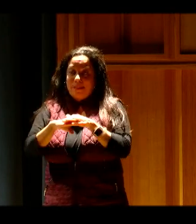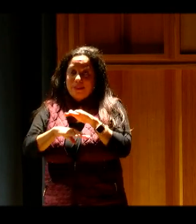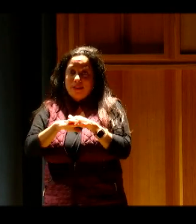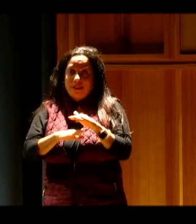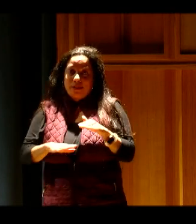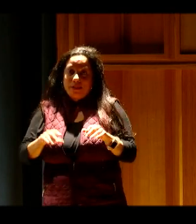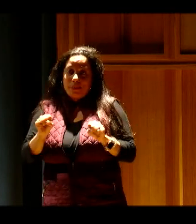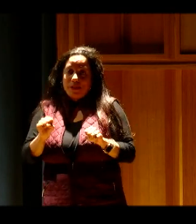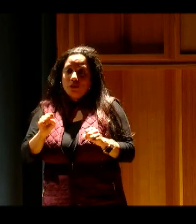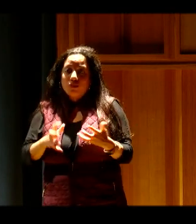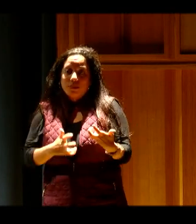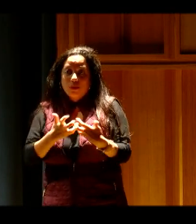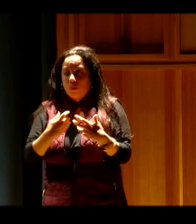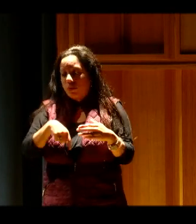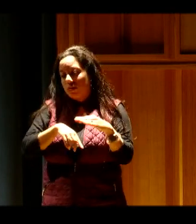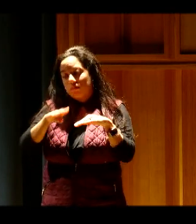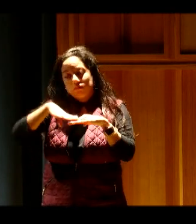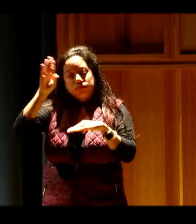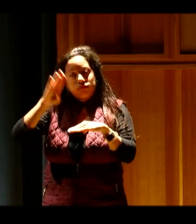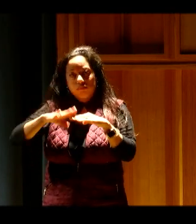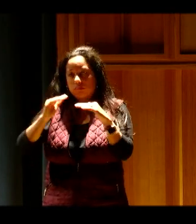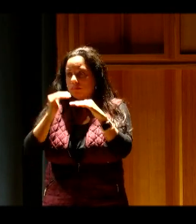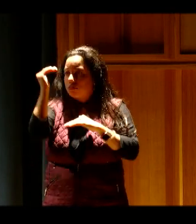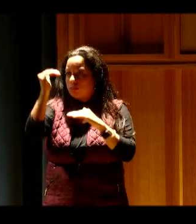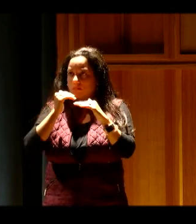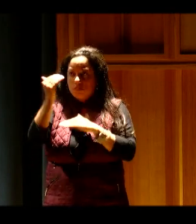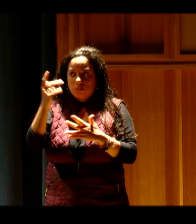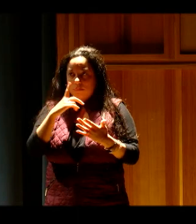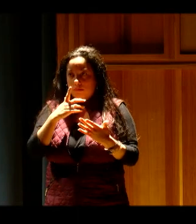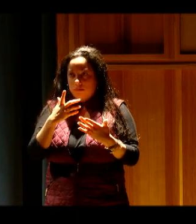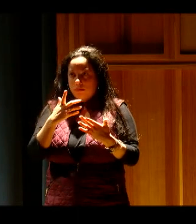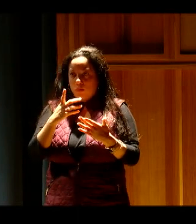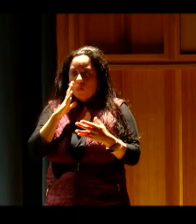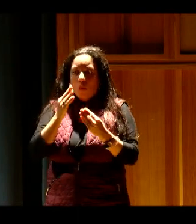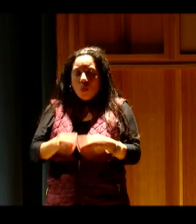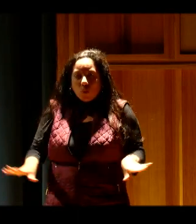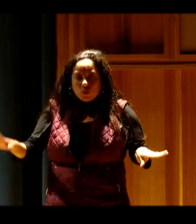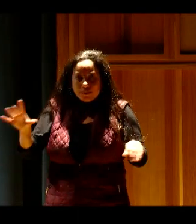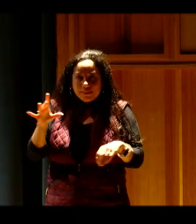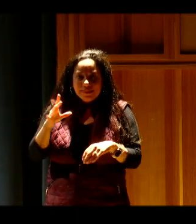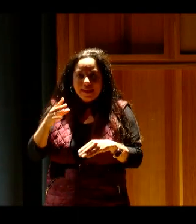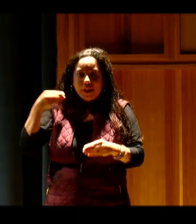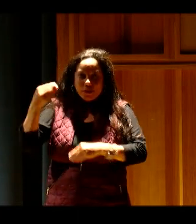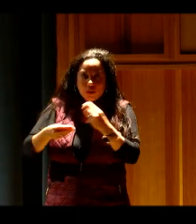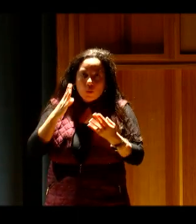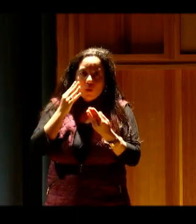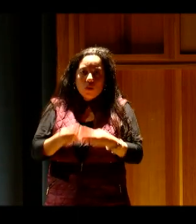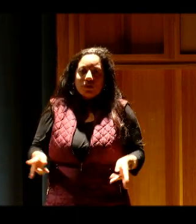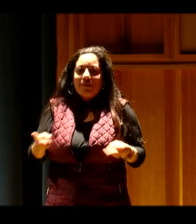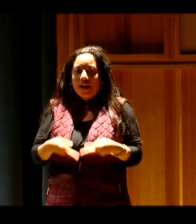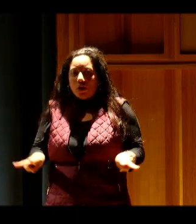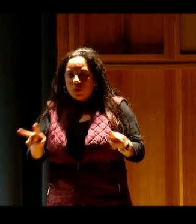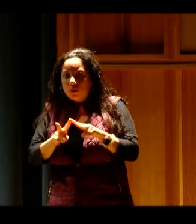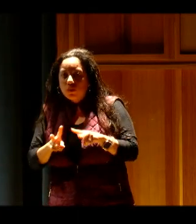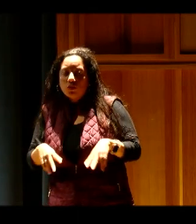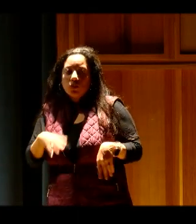and we are exceeding those limits across the planet, and so we will lose heritage. We will lose values. We will lose attributes of values. We will use heritage sites.